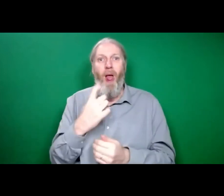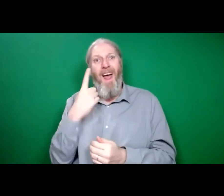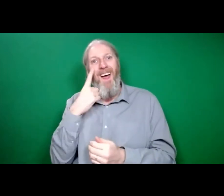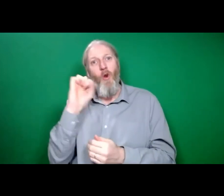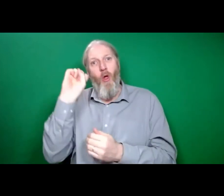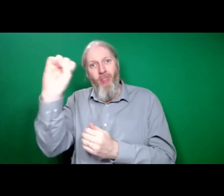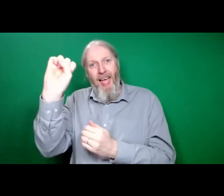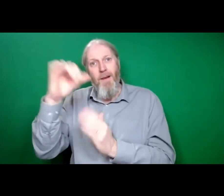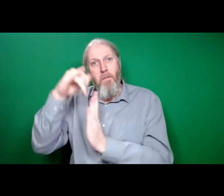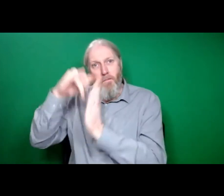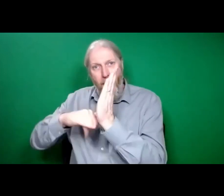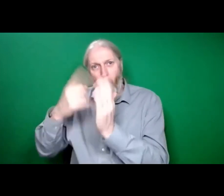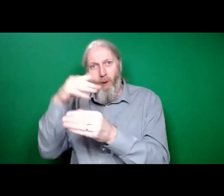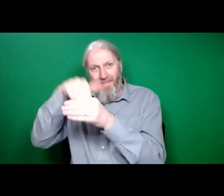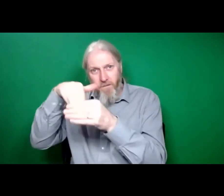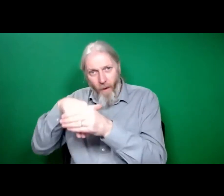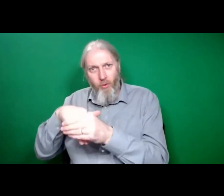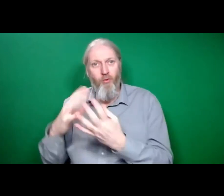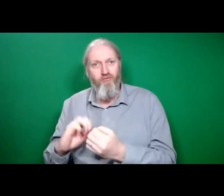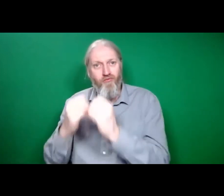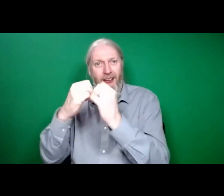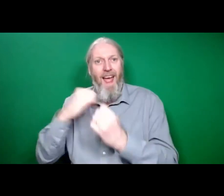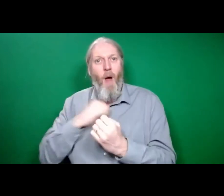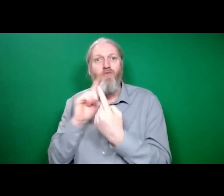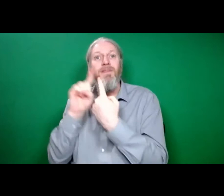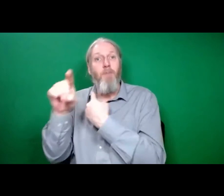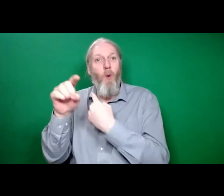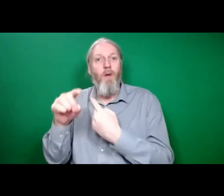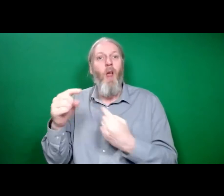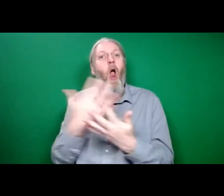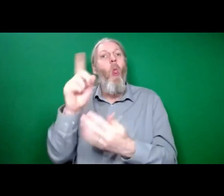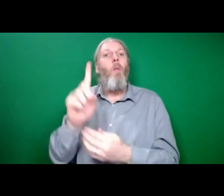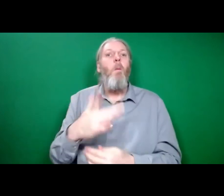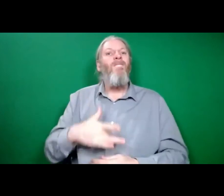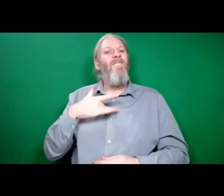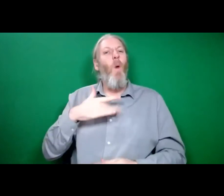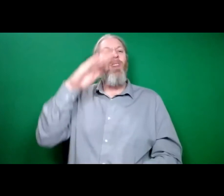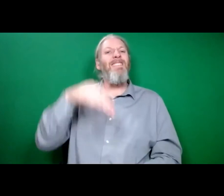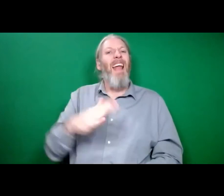And certainly, we see and have seen through the case studies that have been highlighted in the report, that